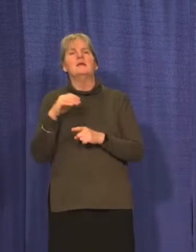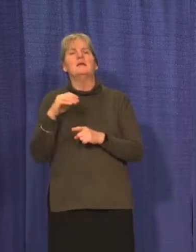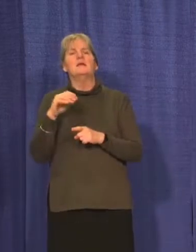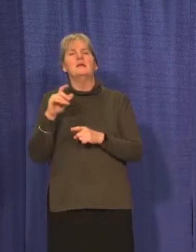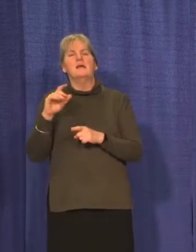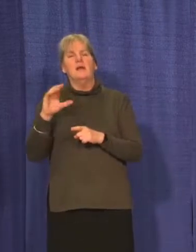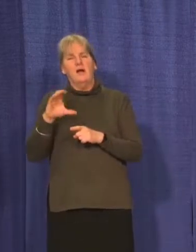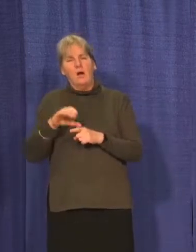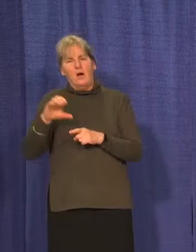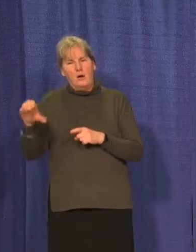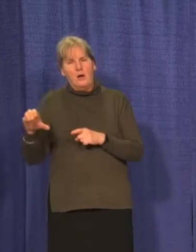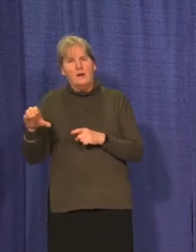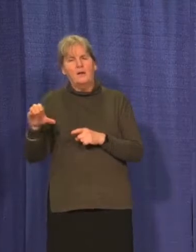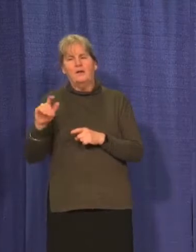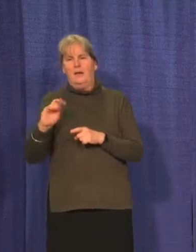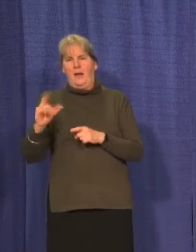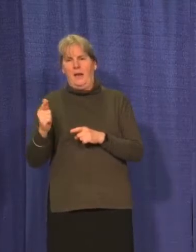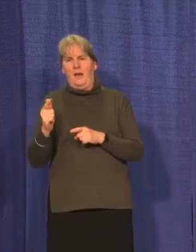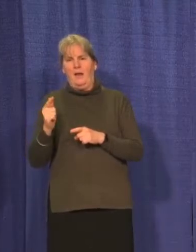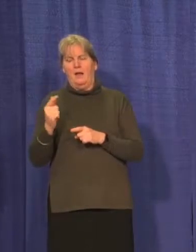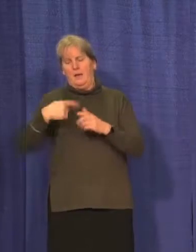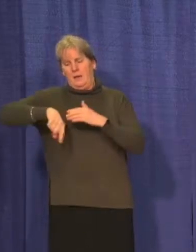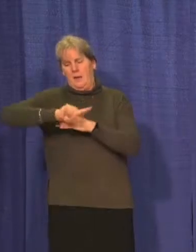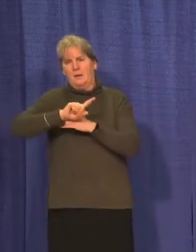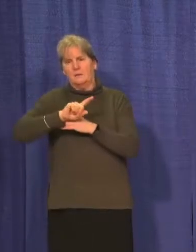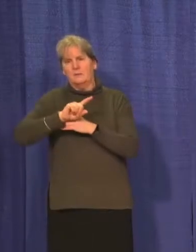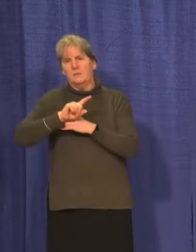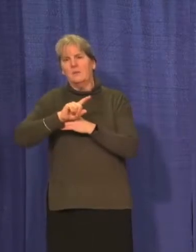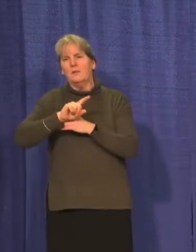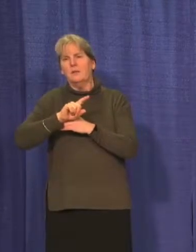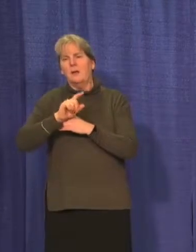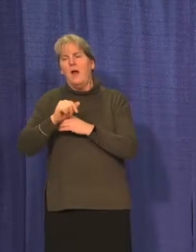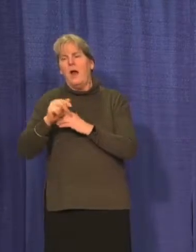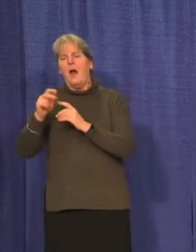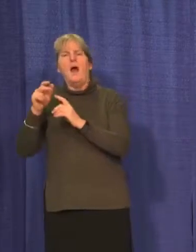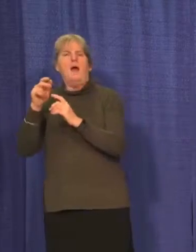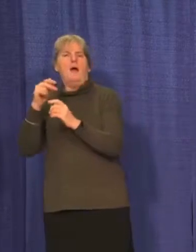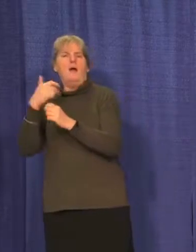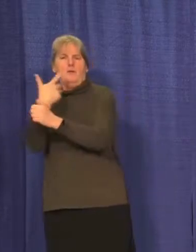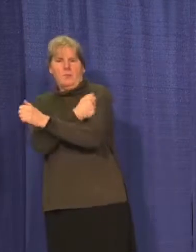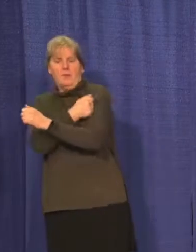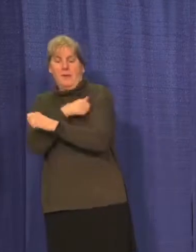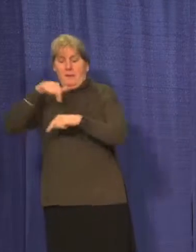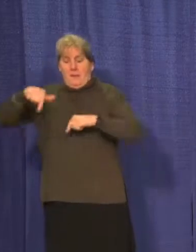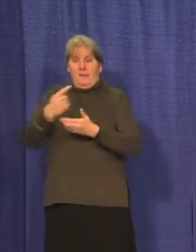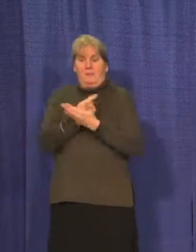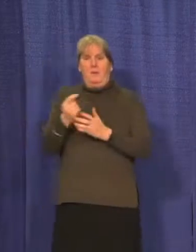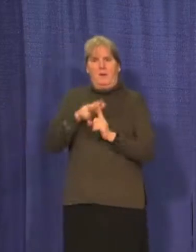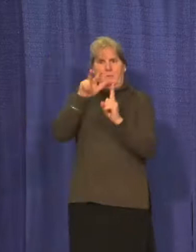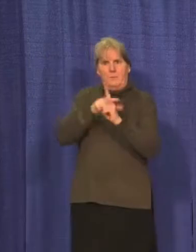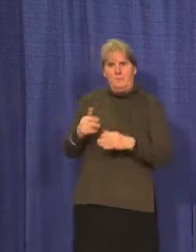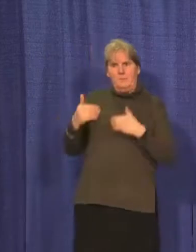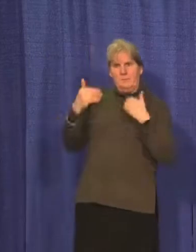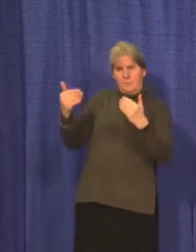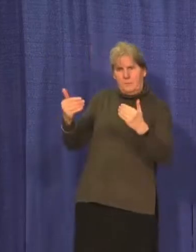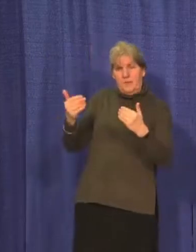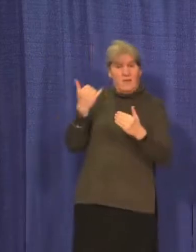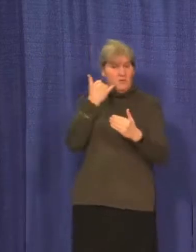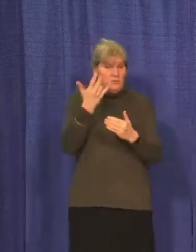Star since -- Dawson City, car crash and Tagus will be able to register for their appointments. If you're eligible for the